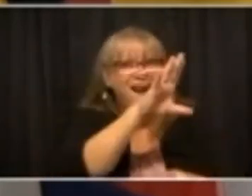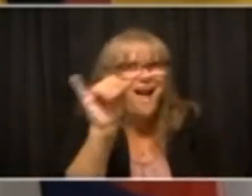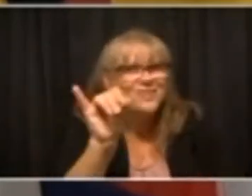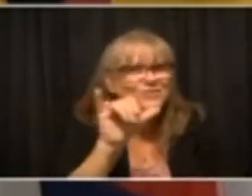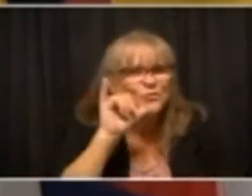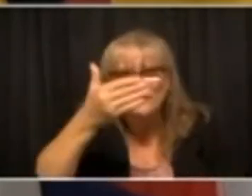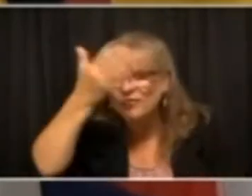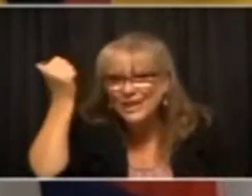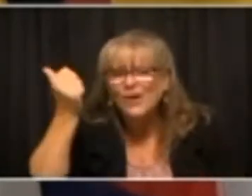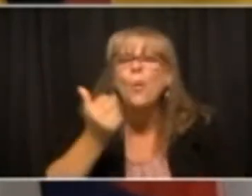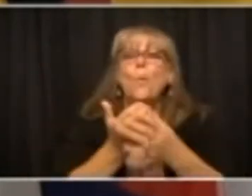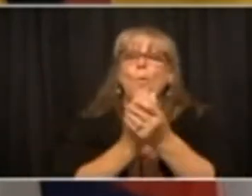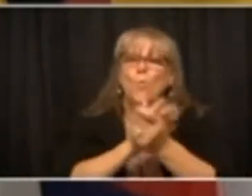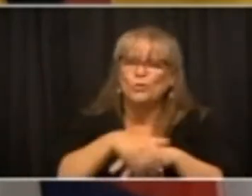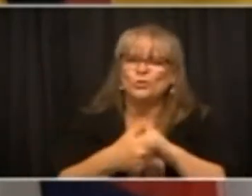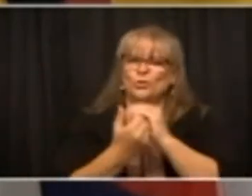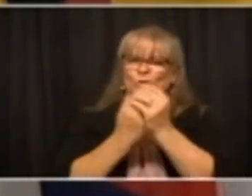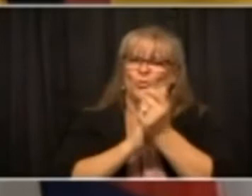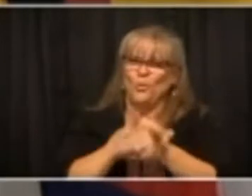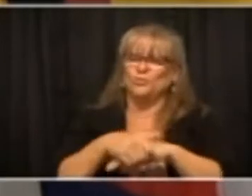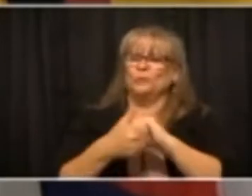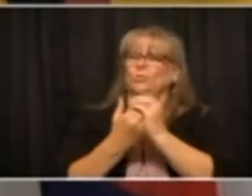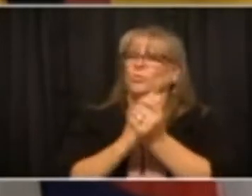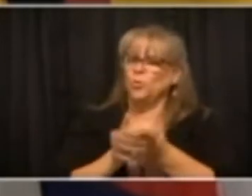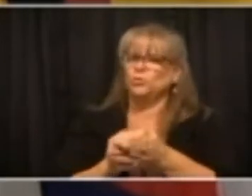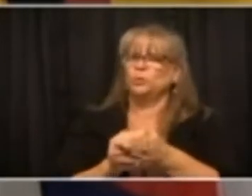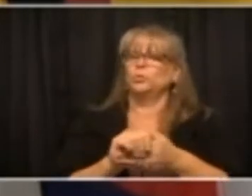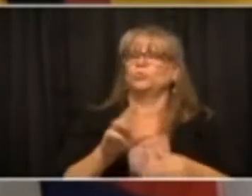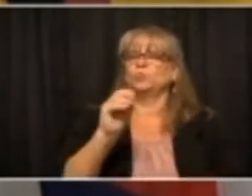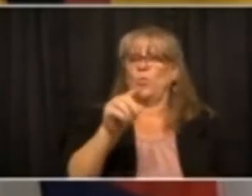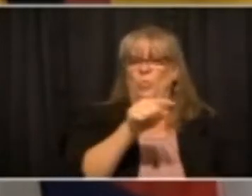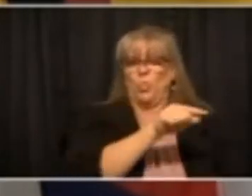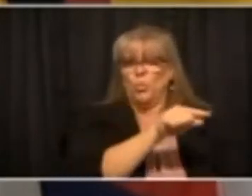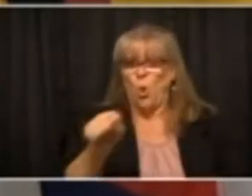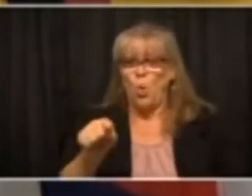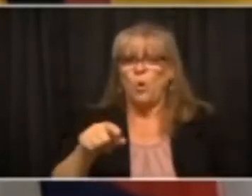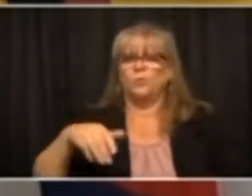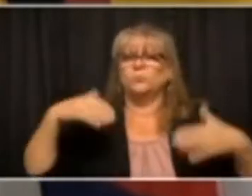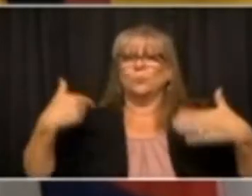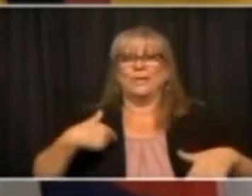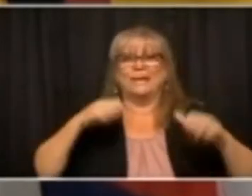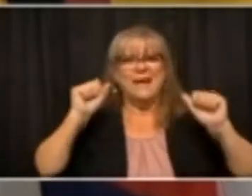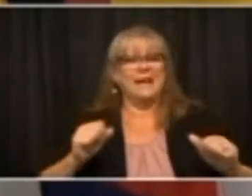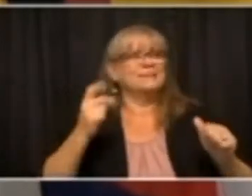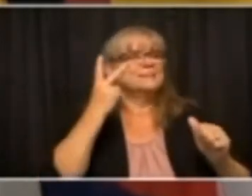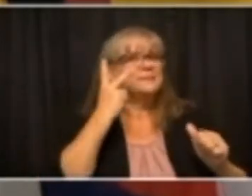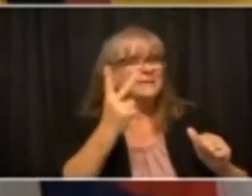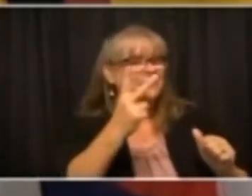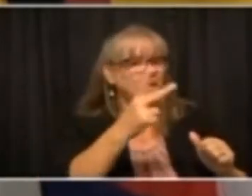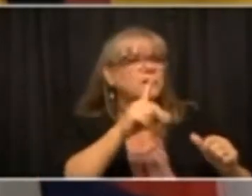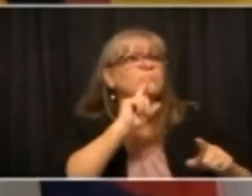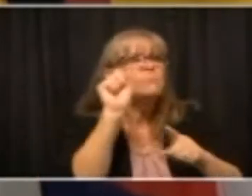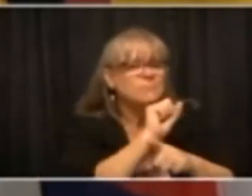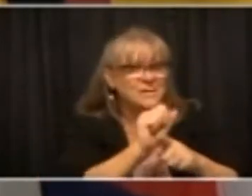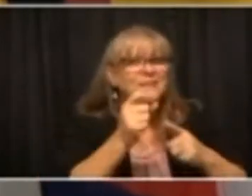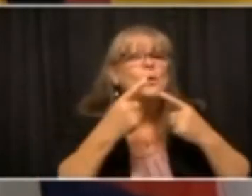coloradans are excelling at and that is reflected in the numbers which is